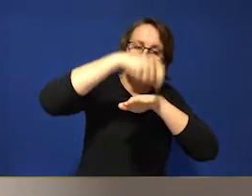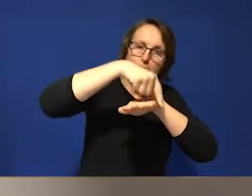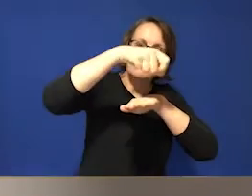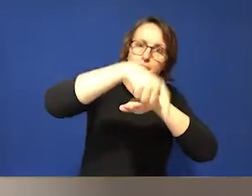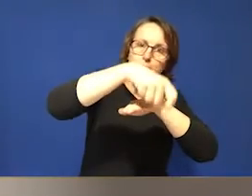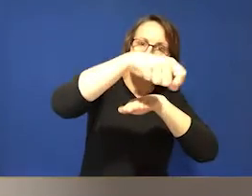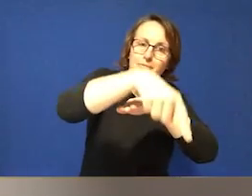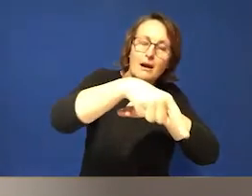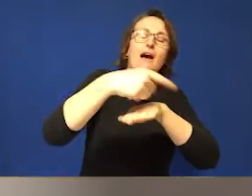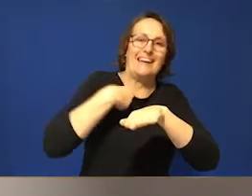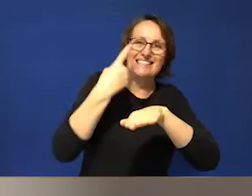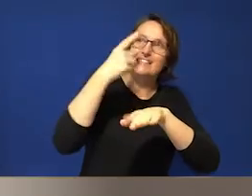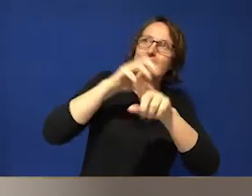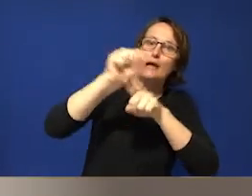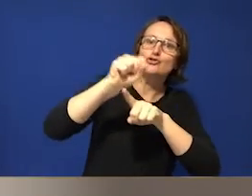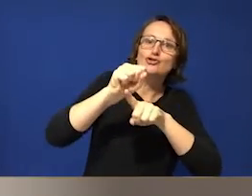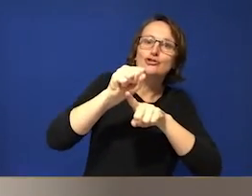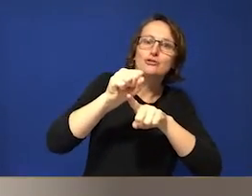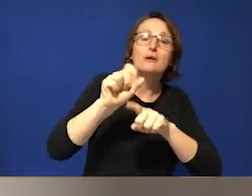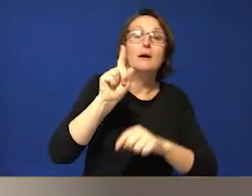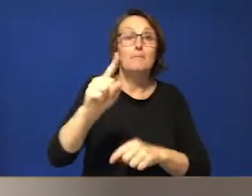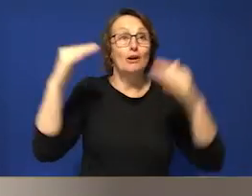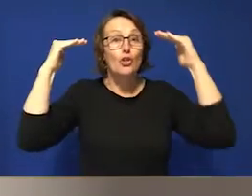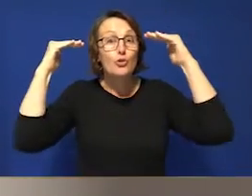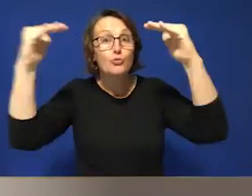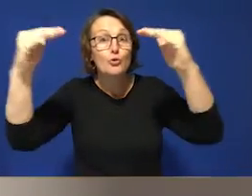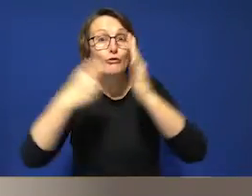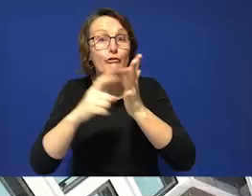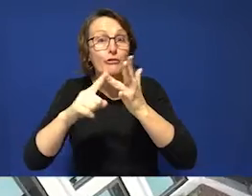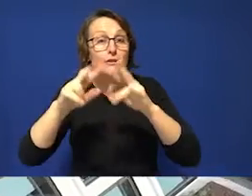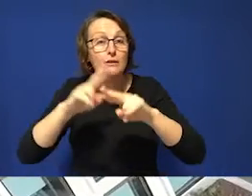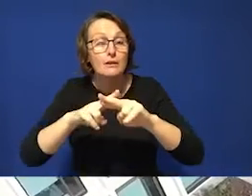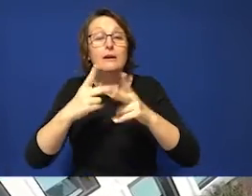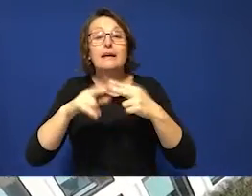And the roof, again, the first thing that happens with roofs, if you start putting things